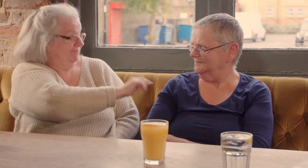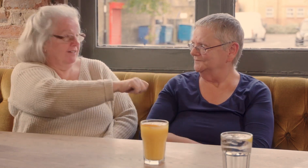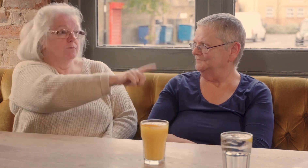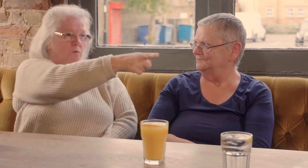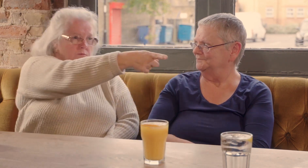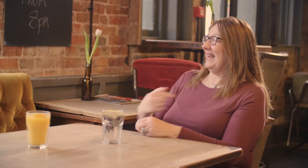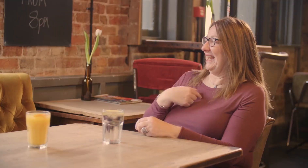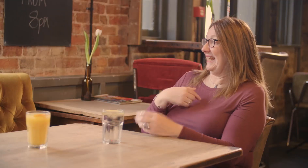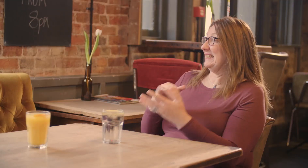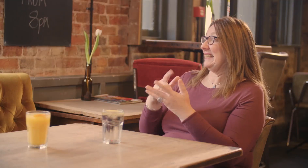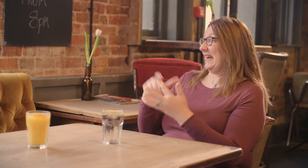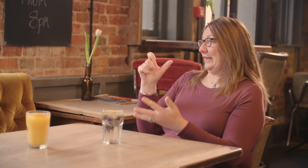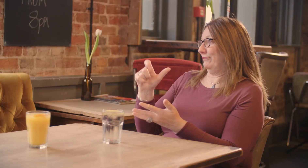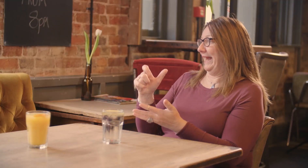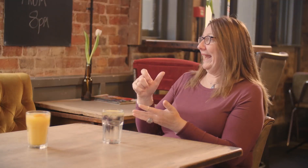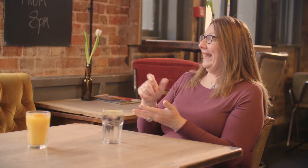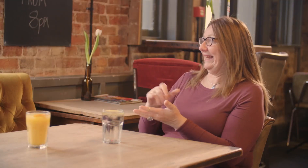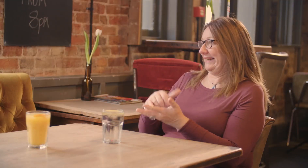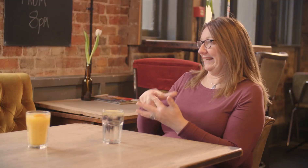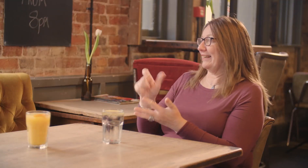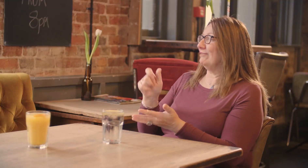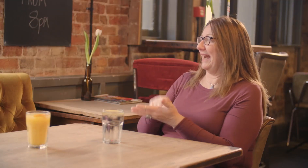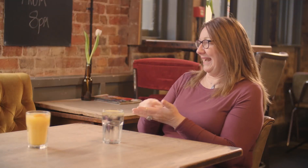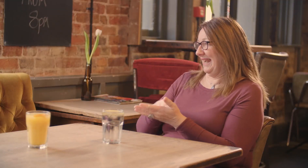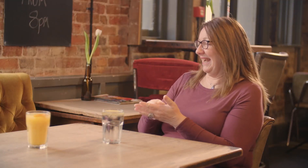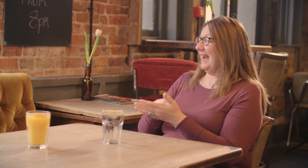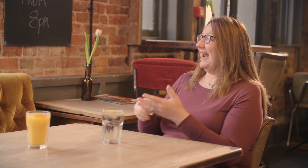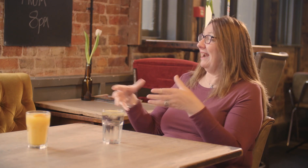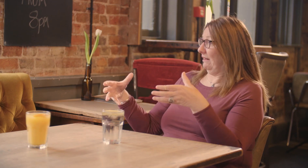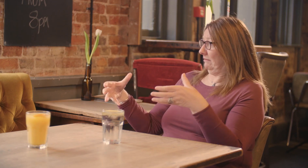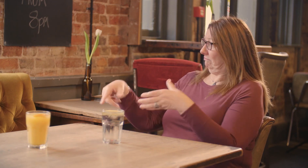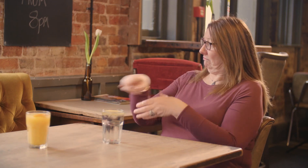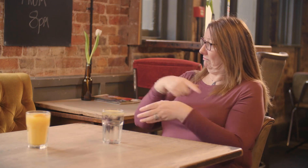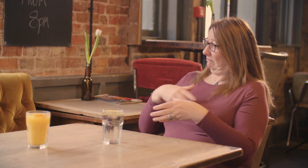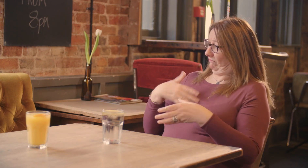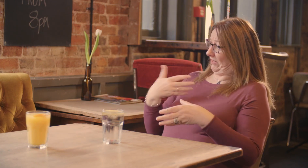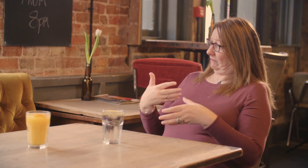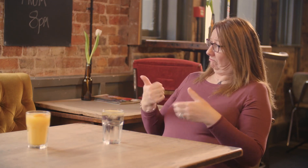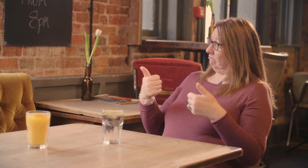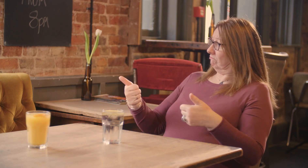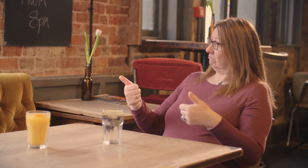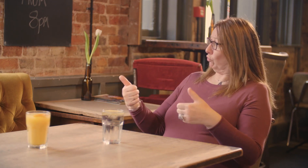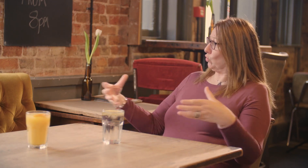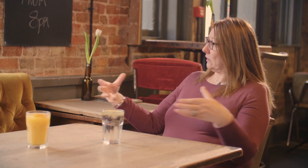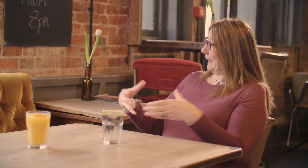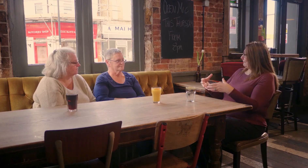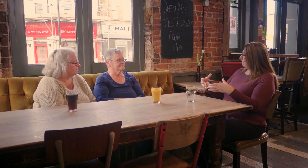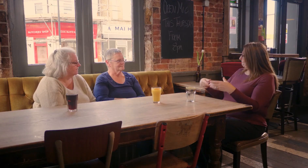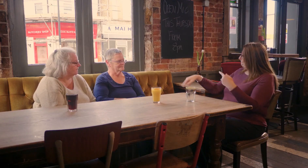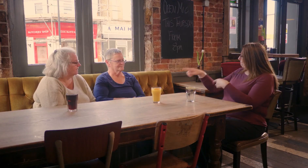And you? - I was the Secretary. I thought we worked well together, don't you? We made a good team.